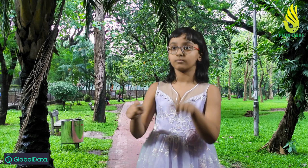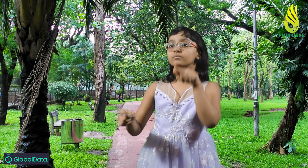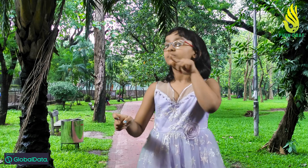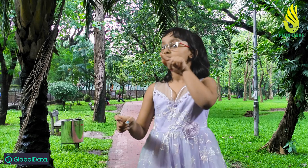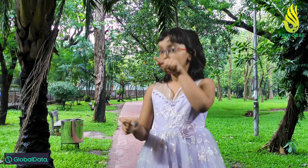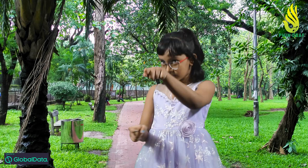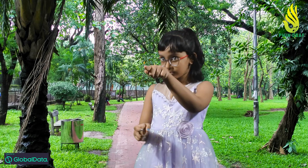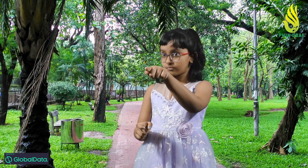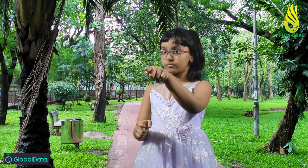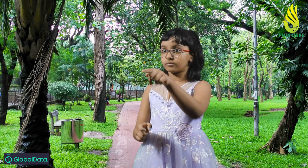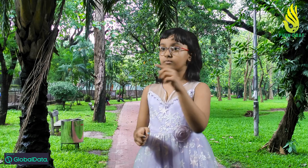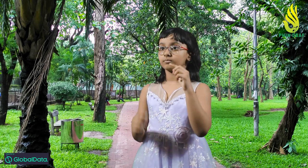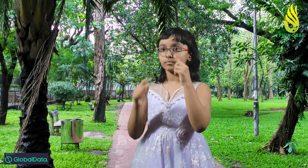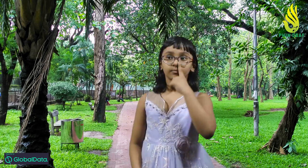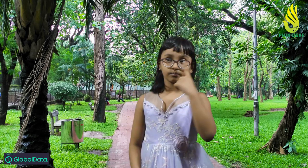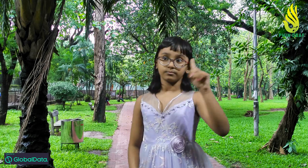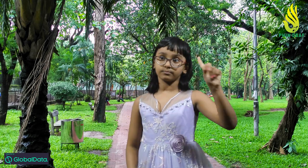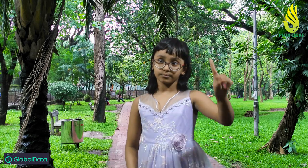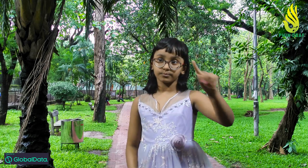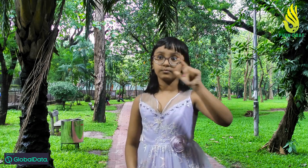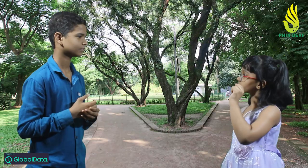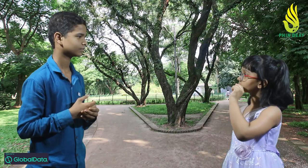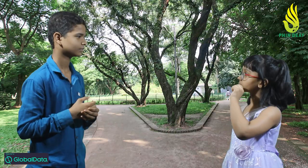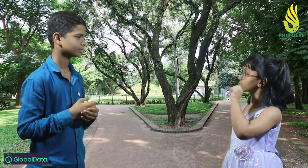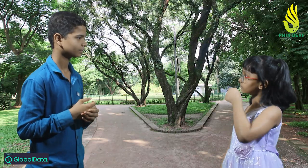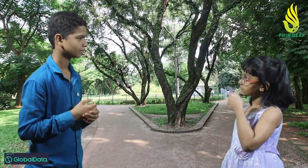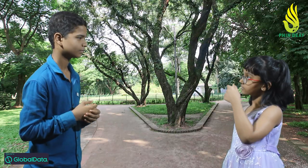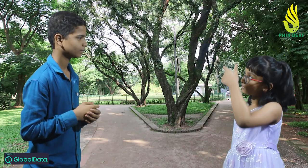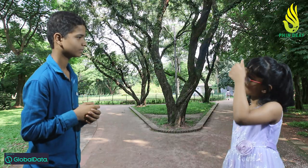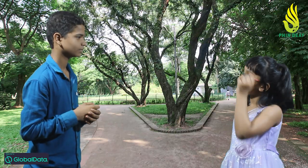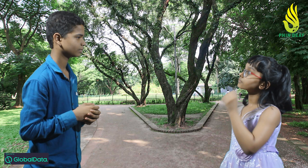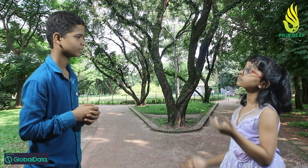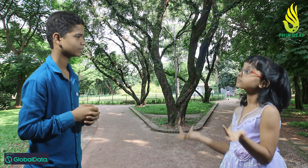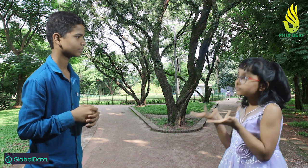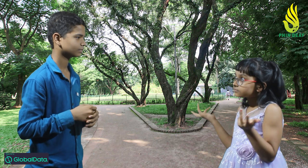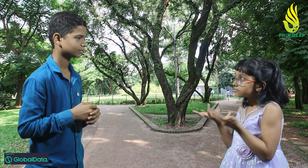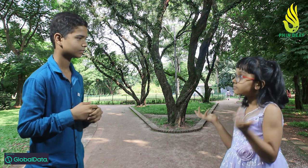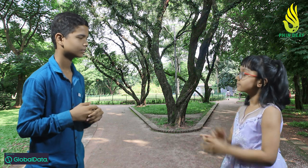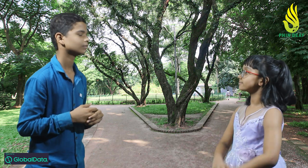What do your Parents do?